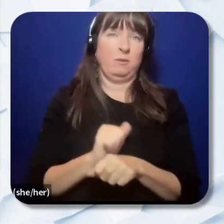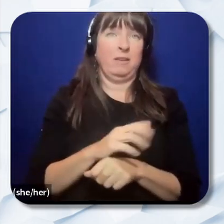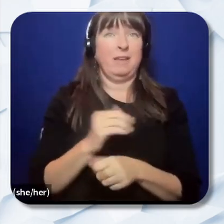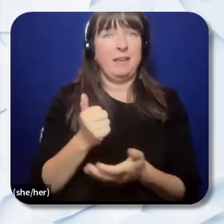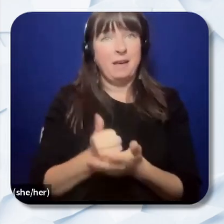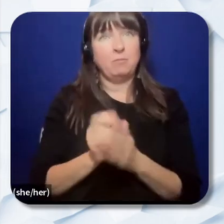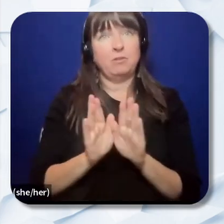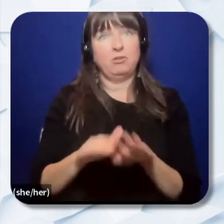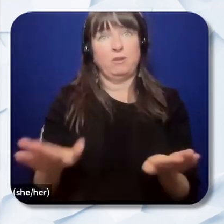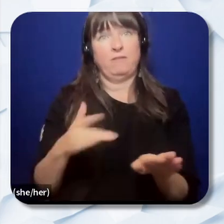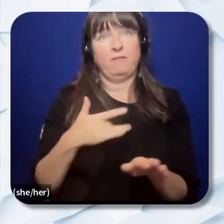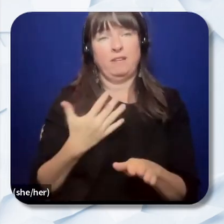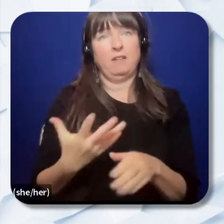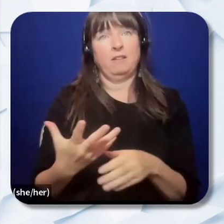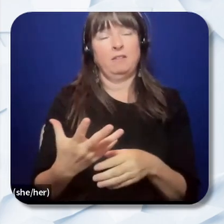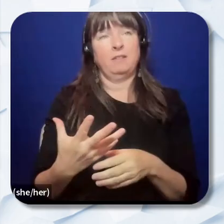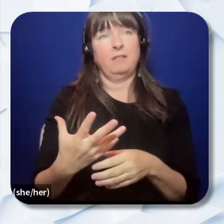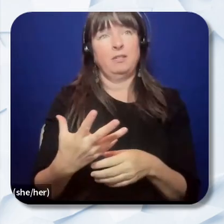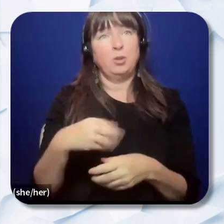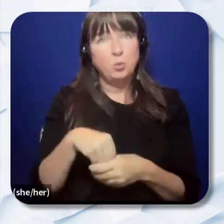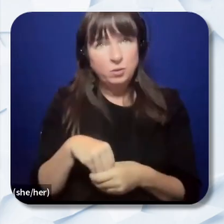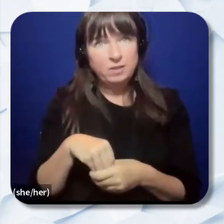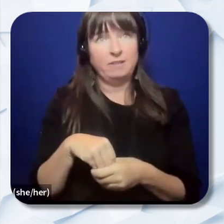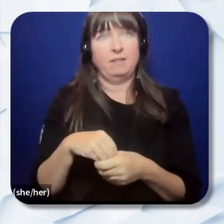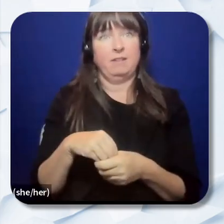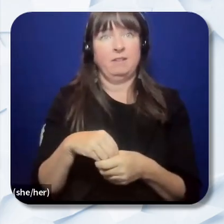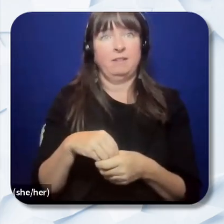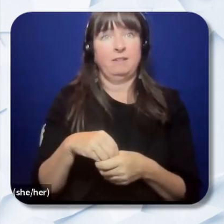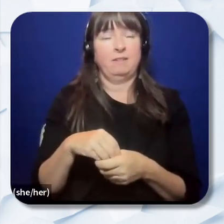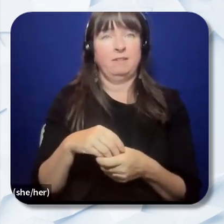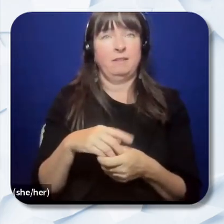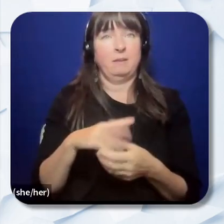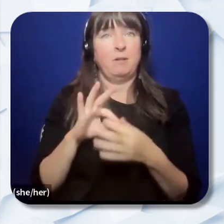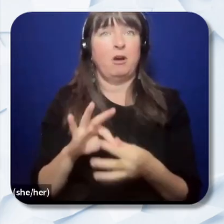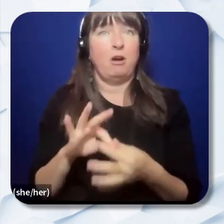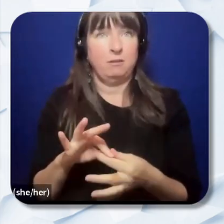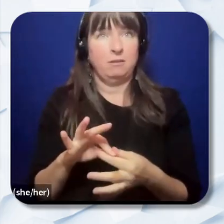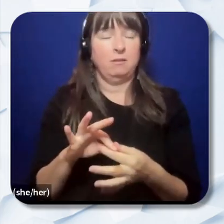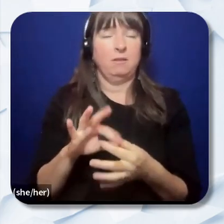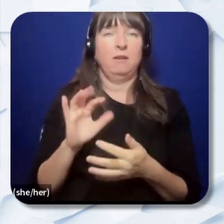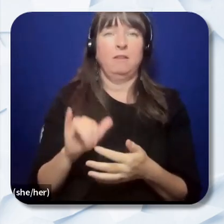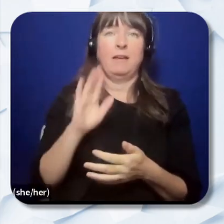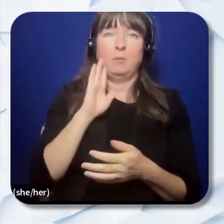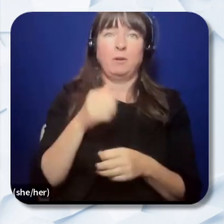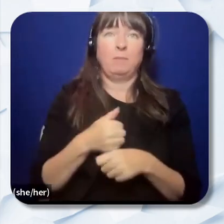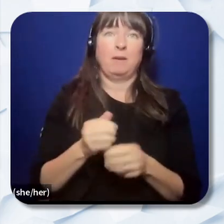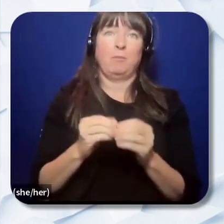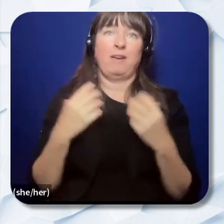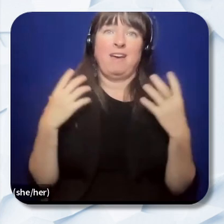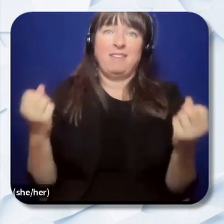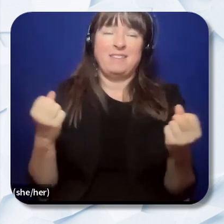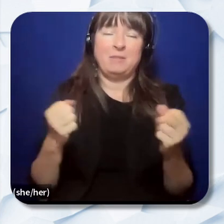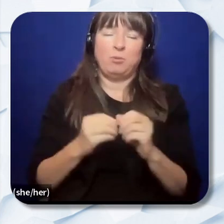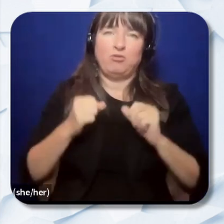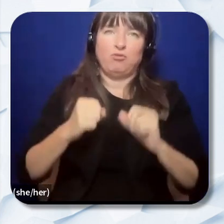feel included engaged and belonged that that would make a healthier stronger more inclusive